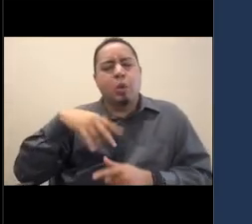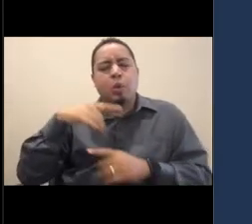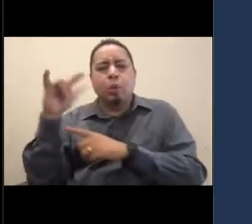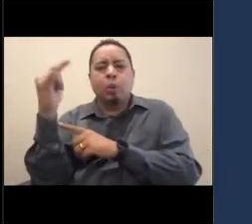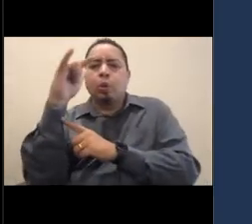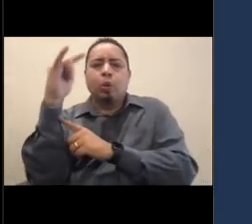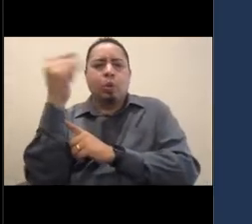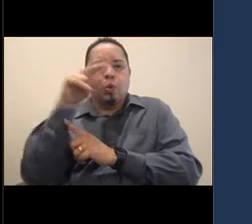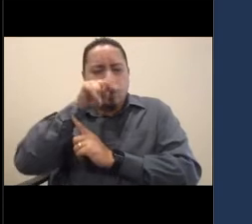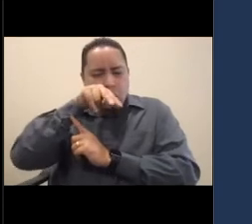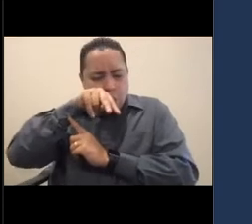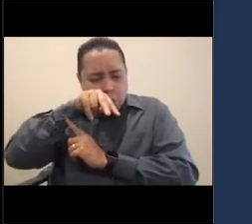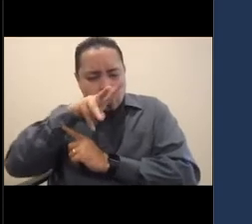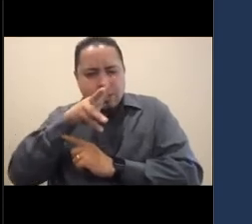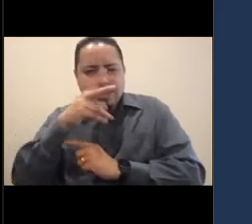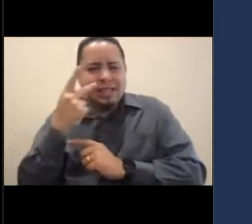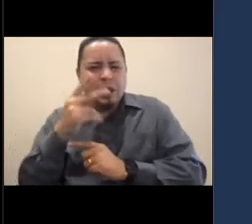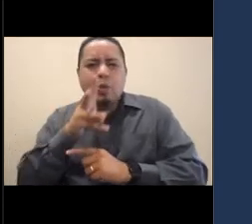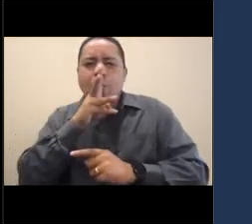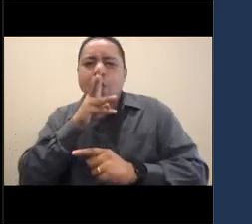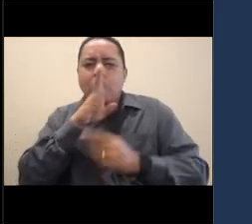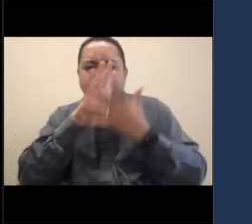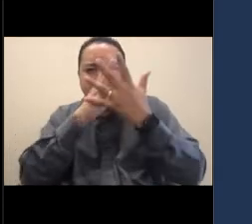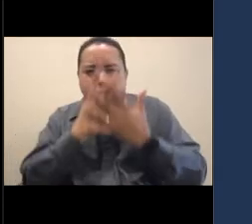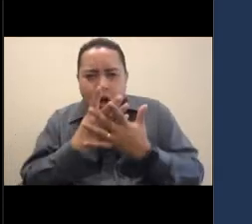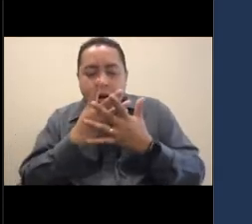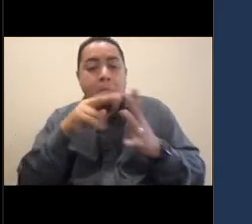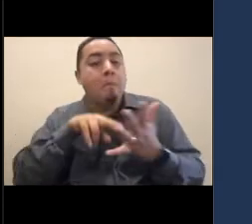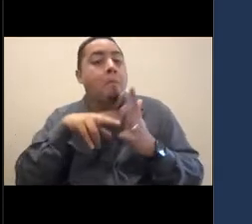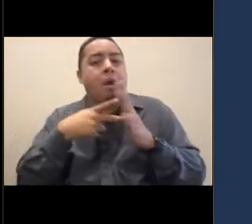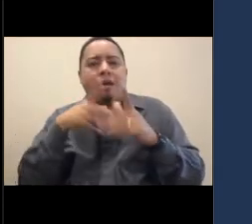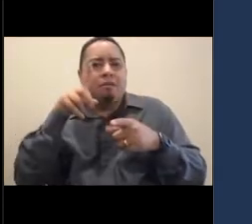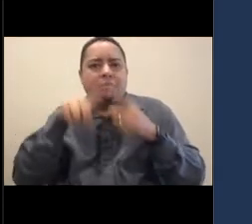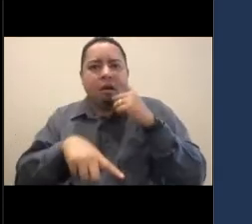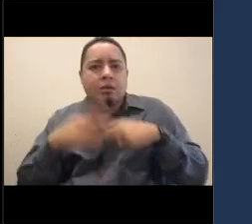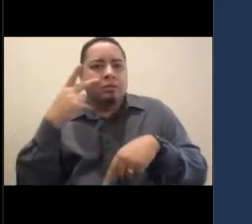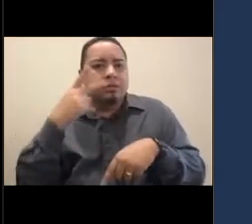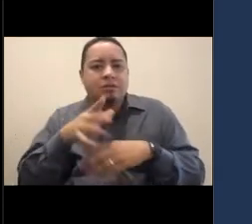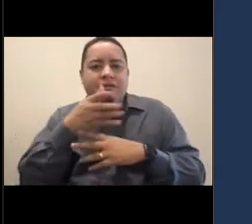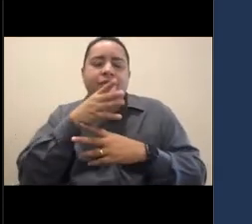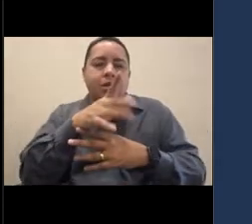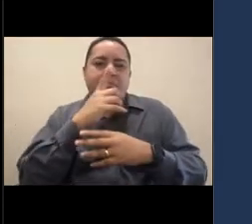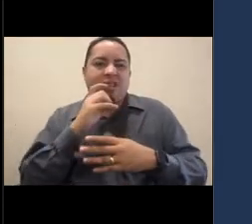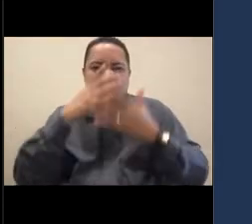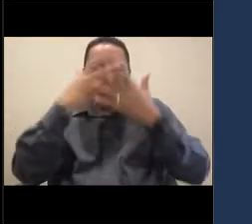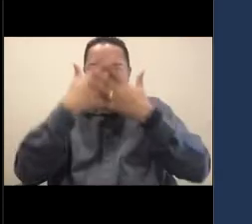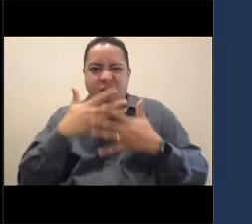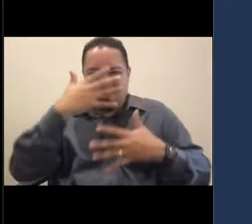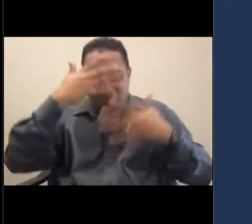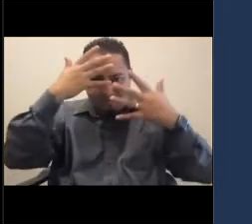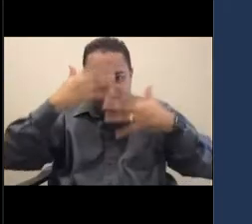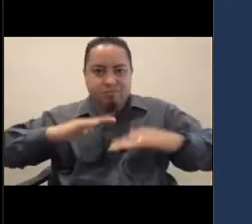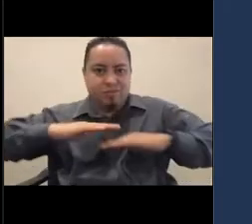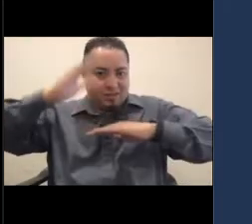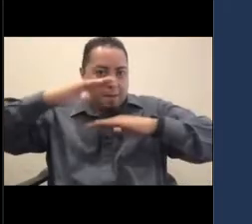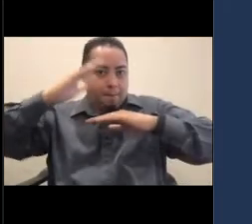you'd see that the water was really dark. And so that dark part of the lake trout makes it hard for the bird species to see it,